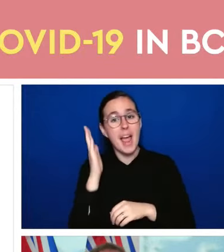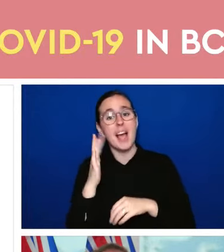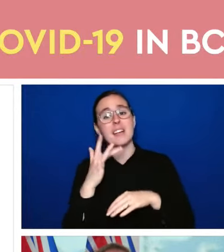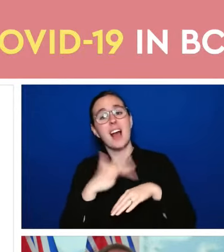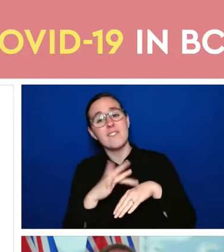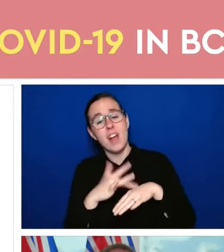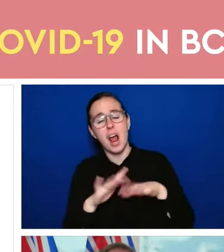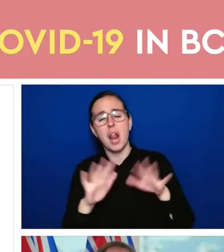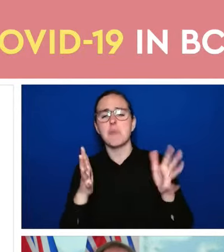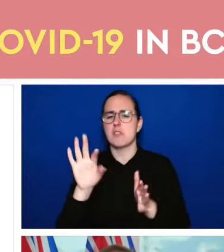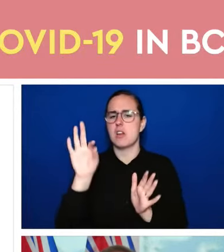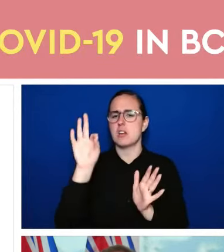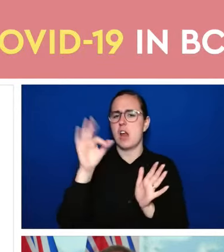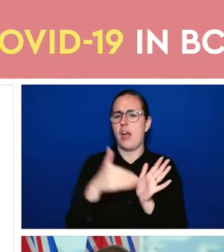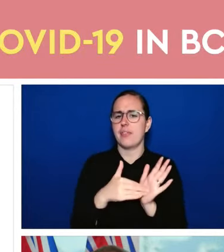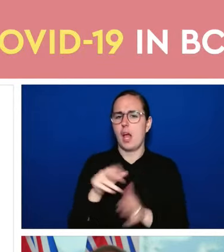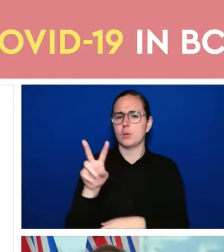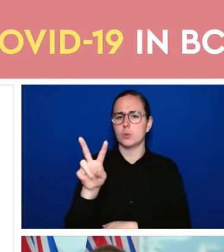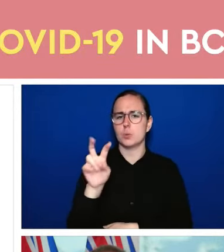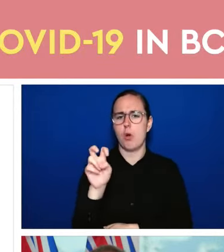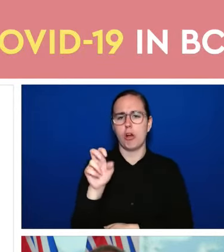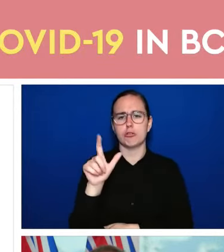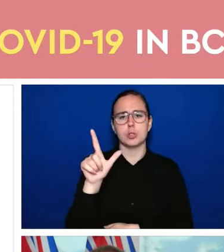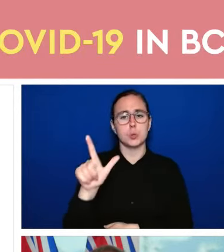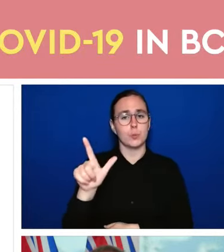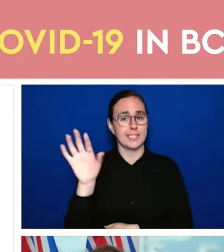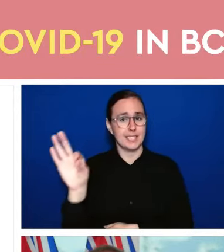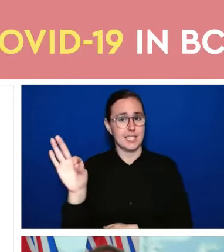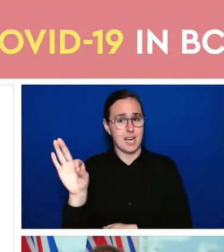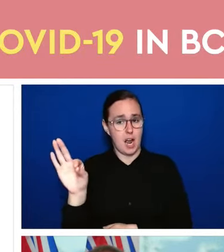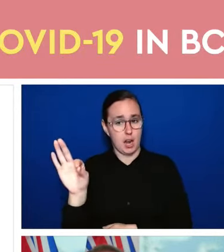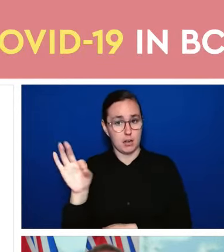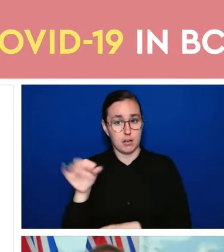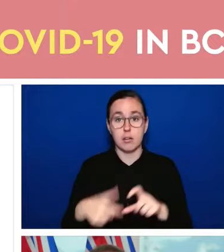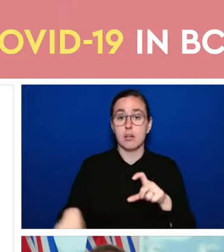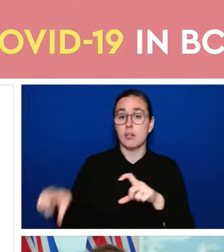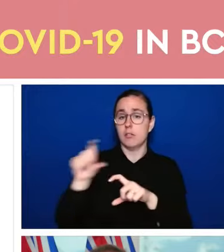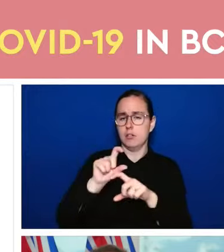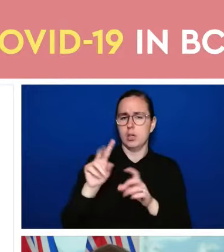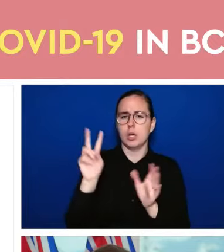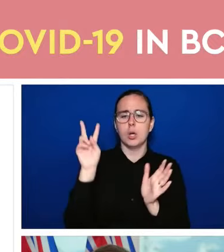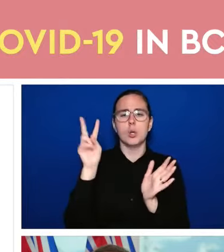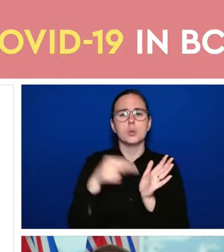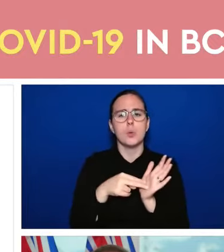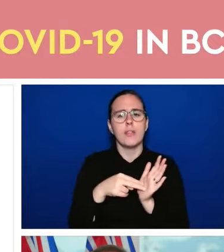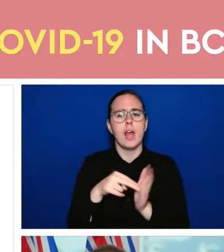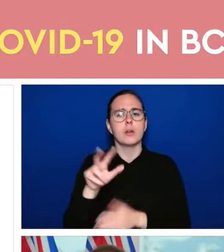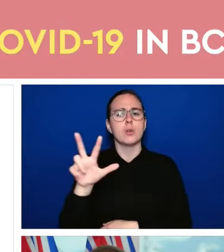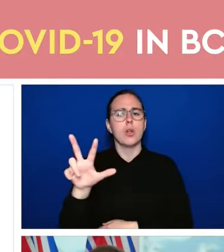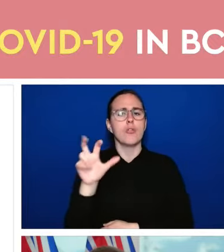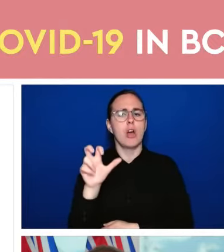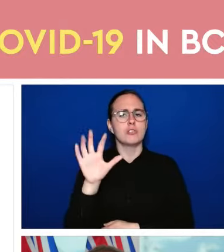nine. We have what's called a surge by competitive two thousand three hundred fifty three. But that is mitigated and